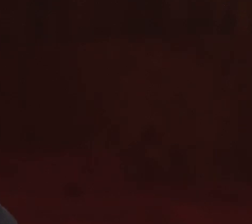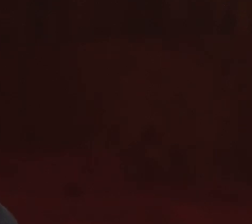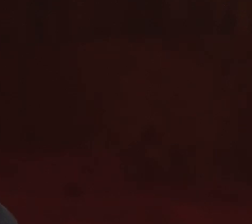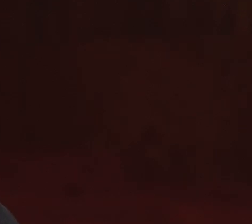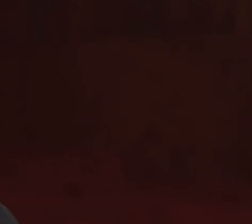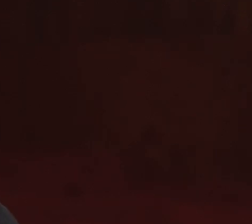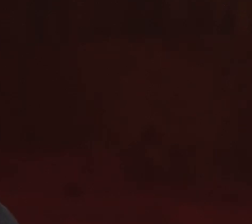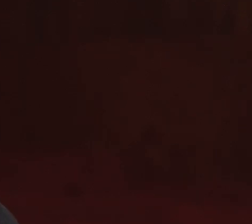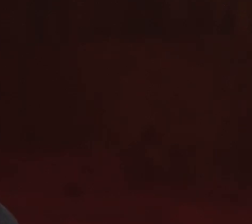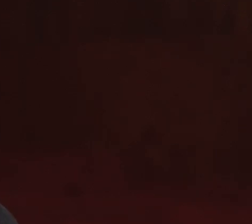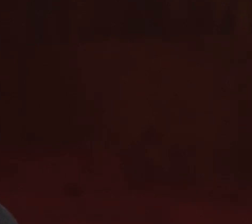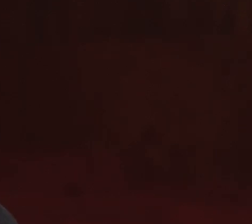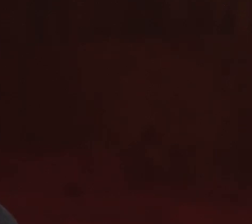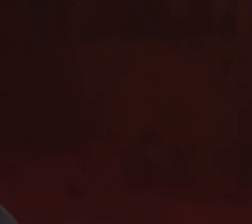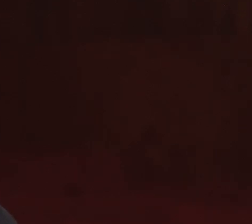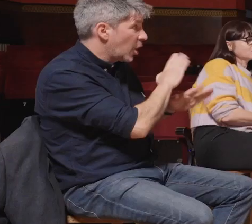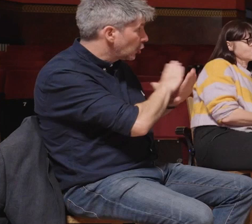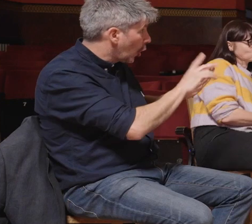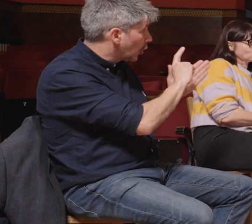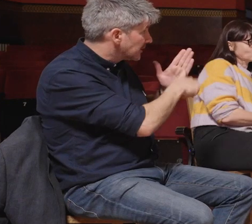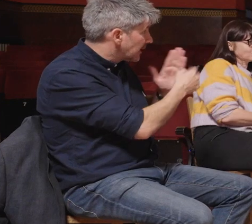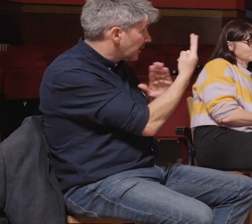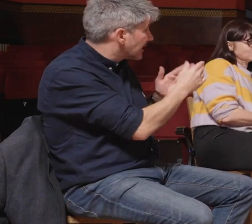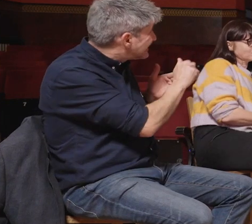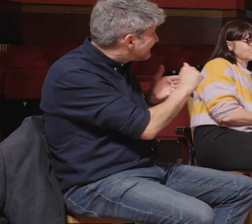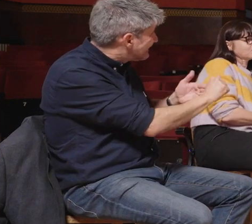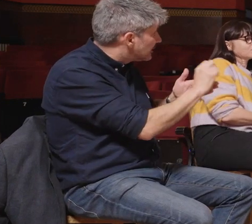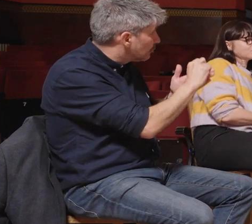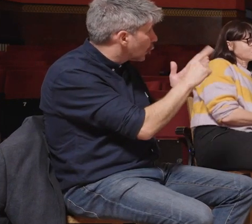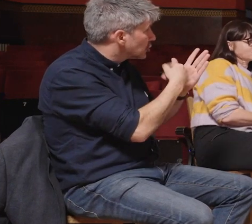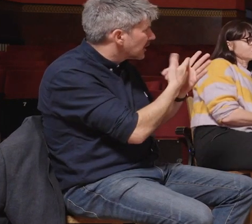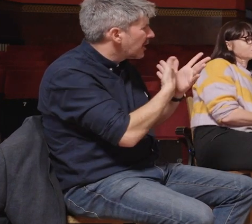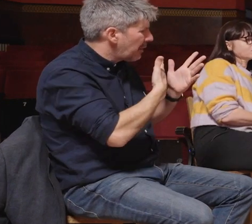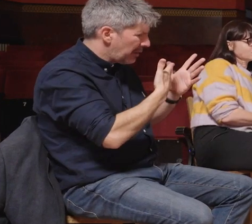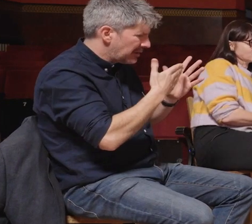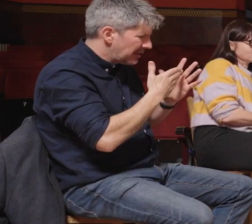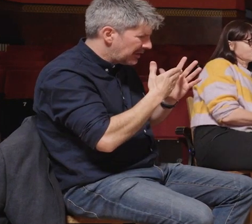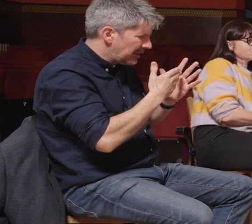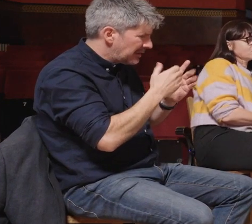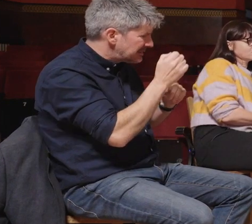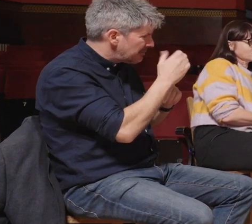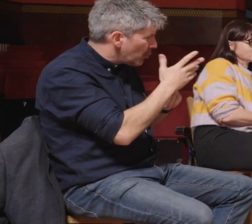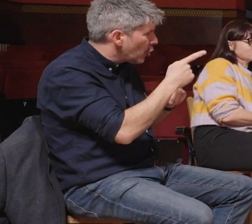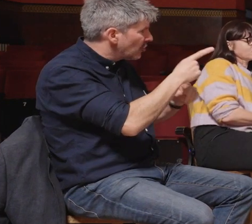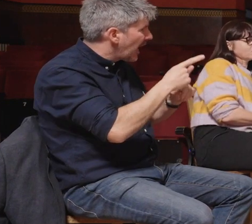If they're work in this integrated or inclusive setting, to bring the voices of disabled artists into those decision makings and into the project,